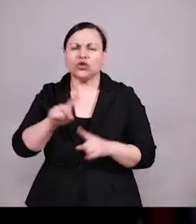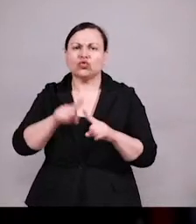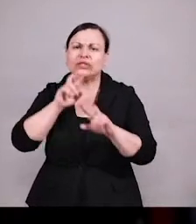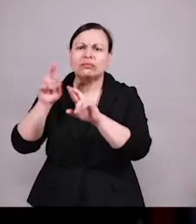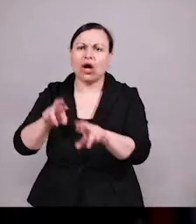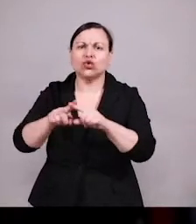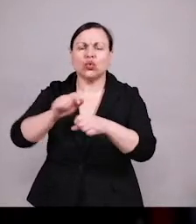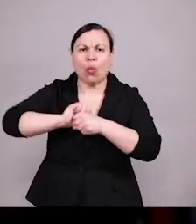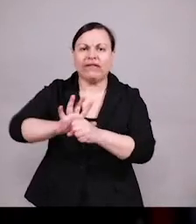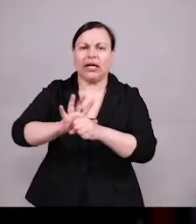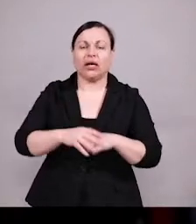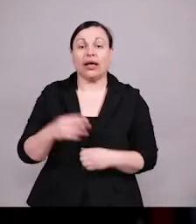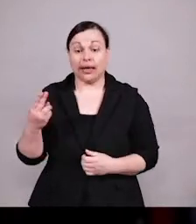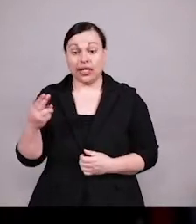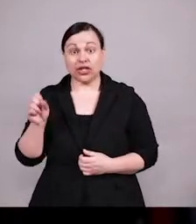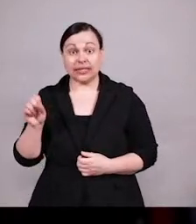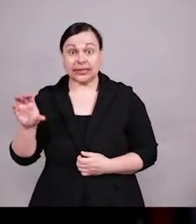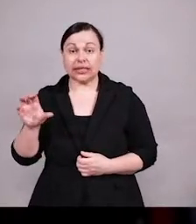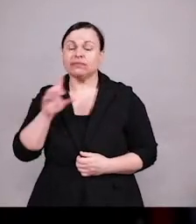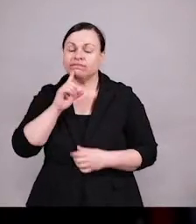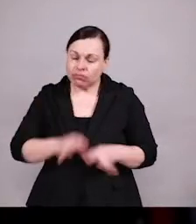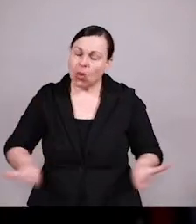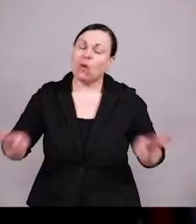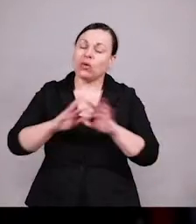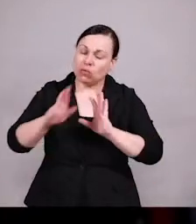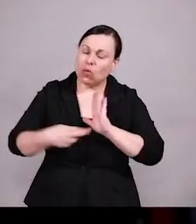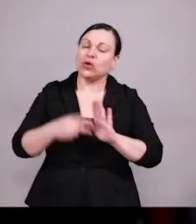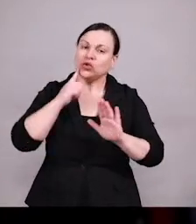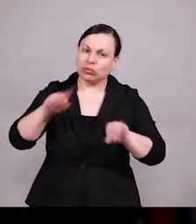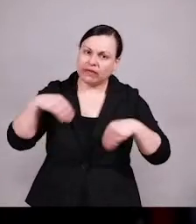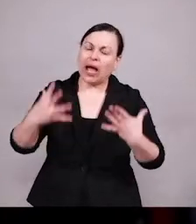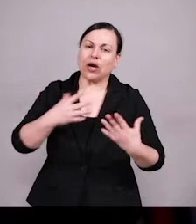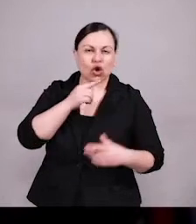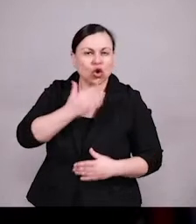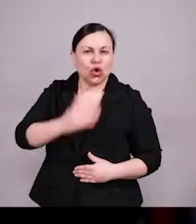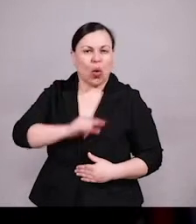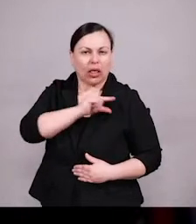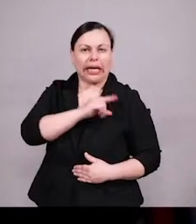HSC plays a vital role in our underlying mission to provide quality and compassionate health care